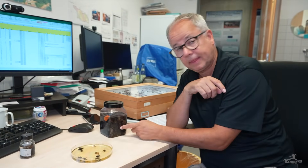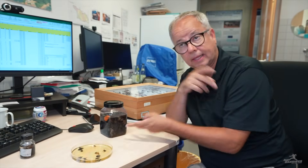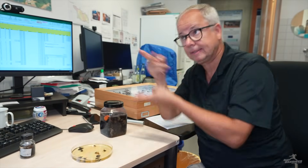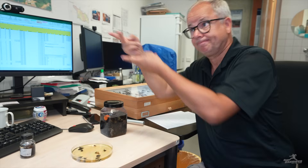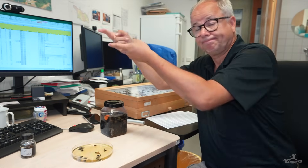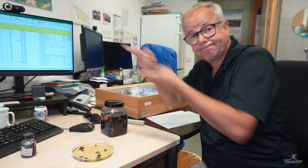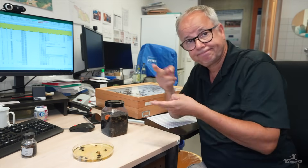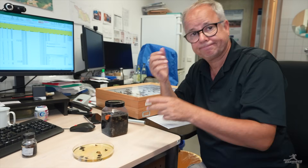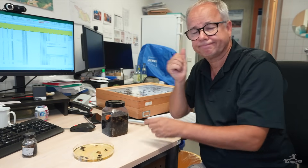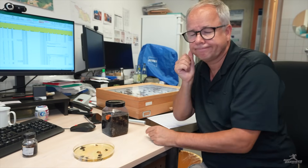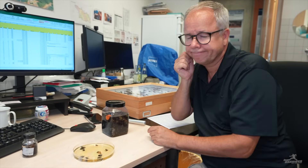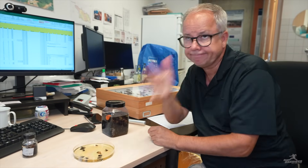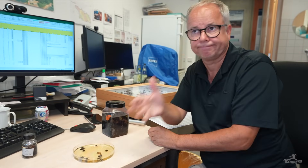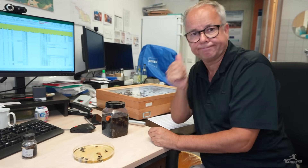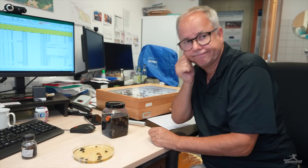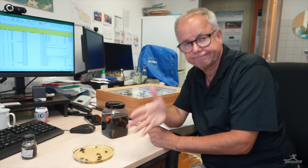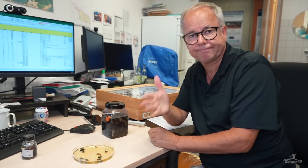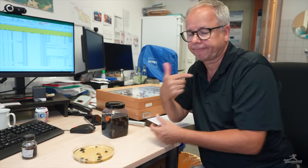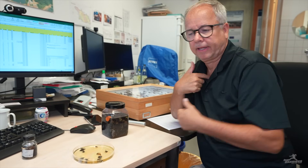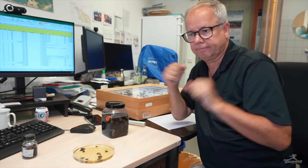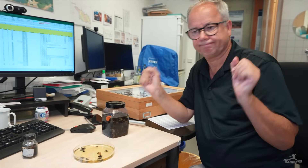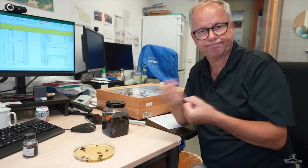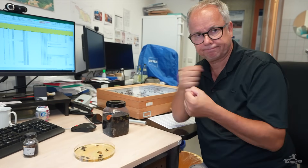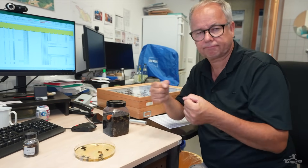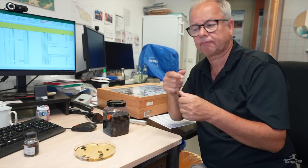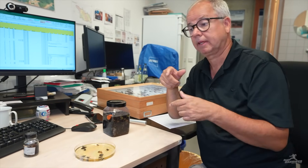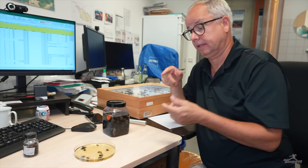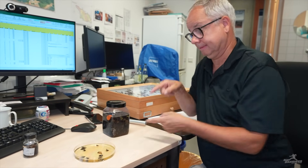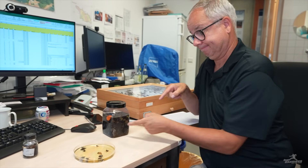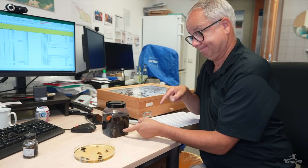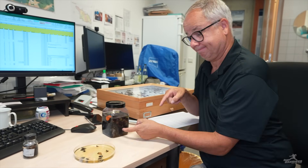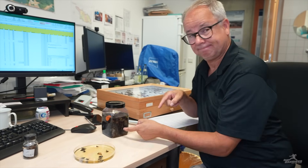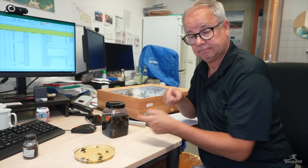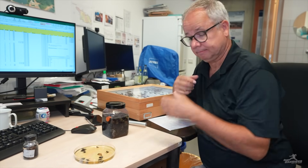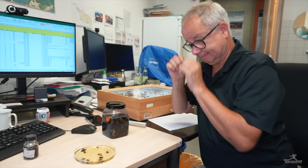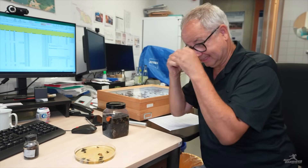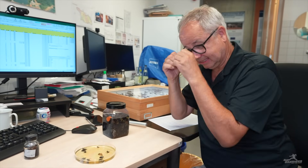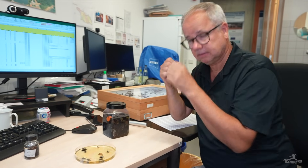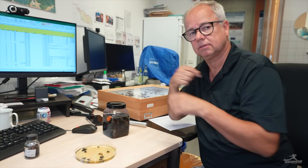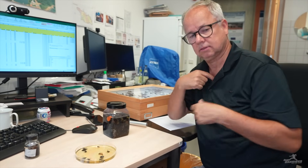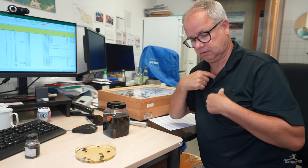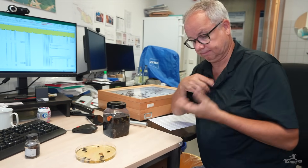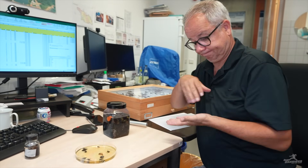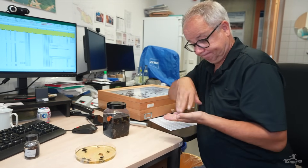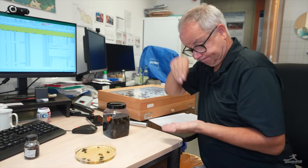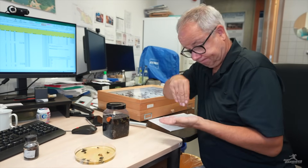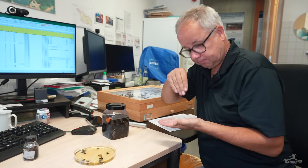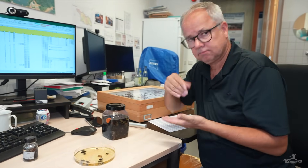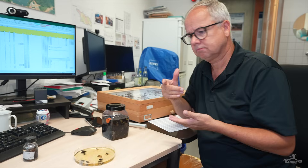It’s impossible to attend to this every day, but when we’re able to view this under a microscope,